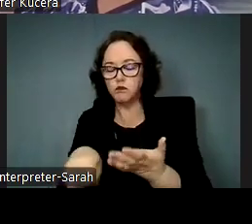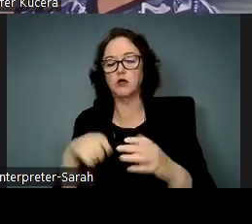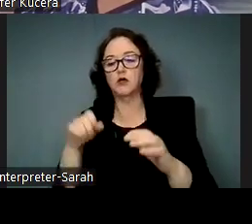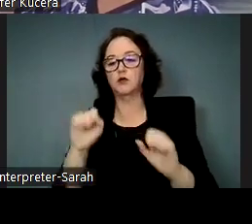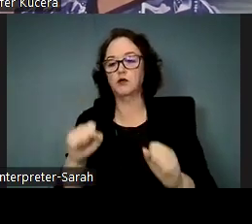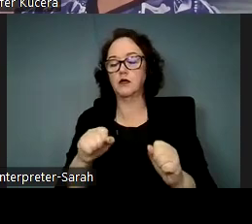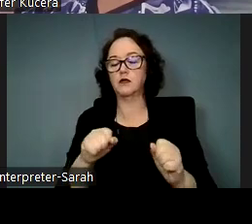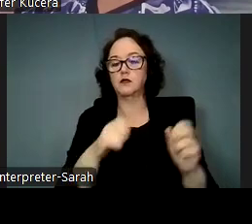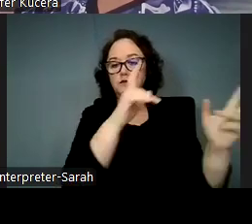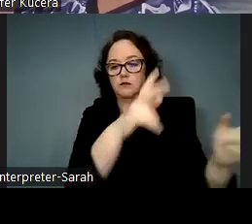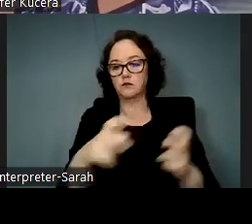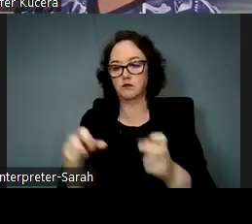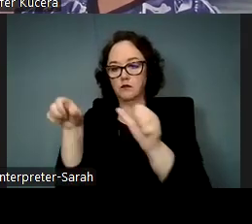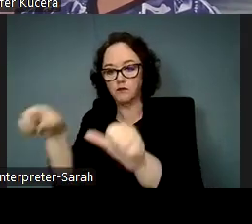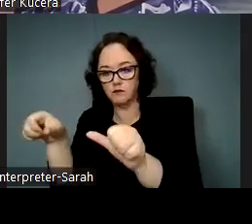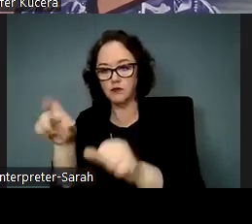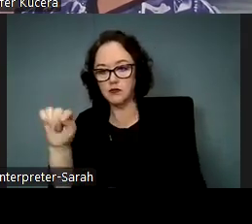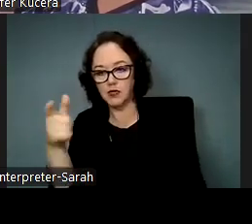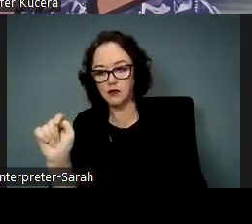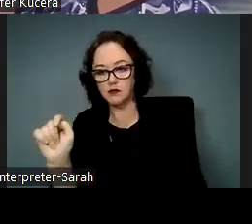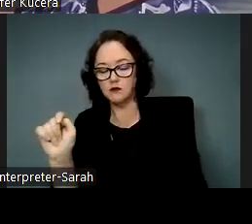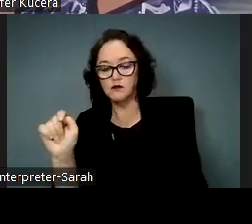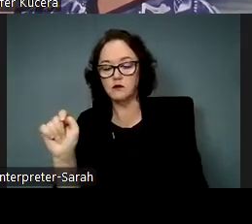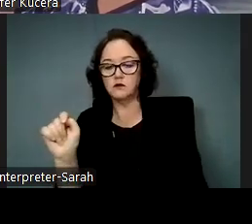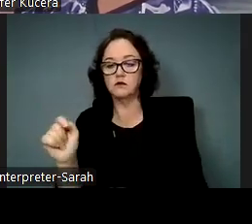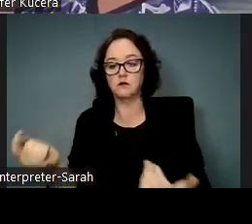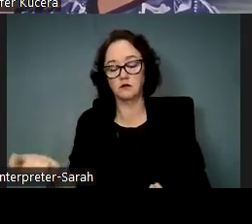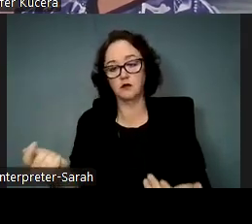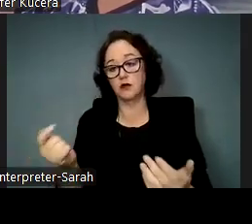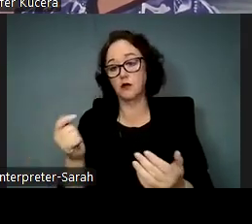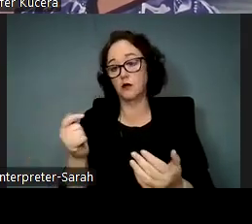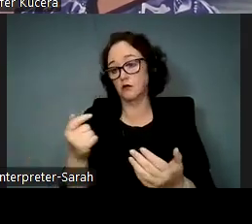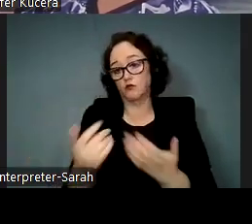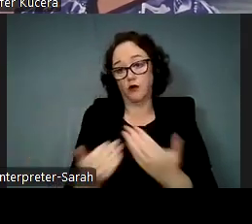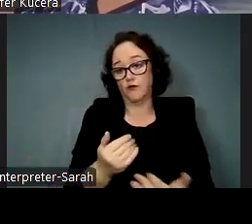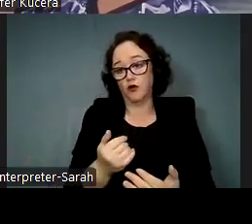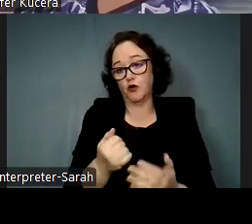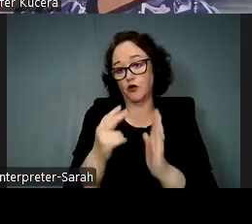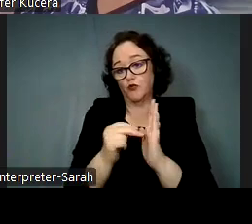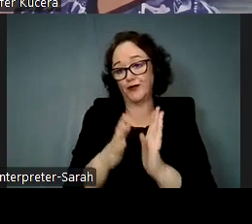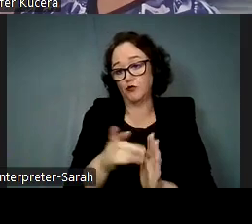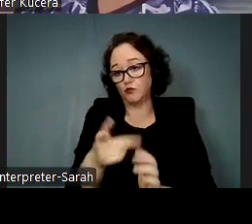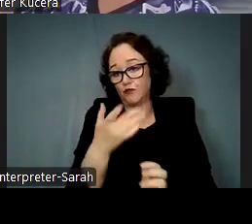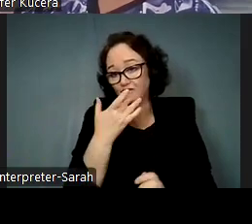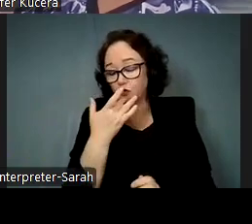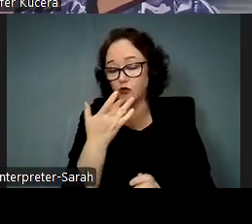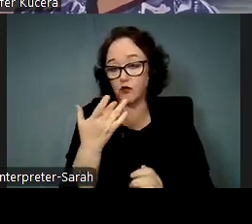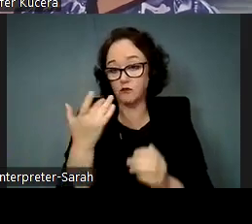reader you use, hopefully you have those features available to you, because they were very helpful to us. So then we just